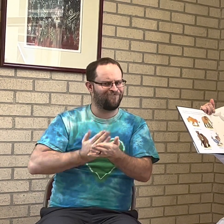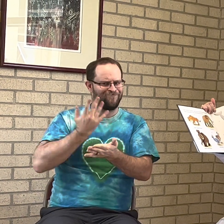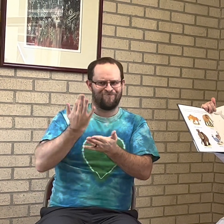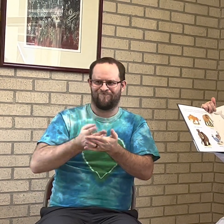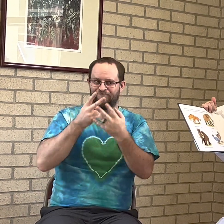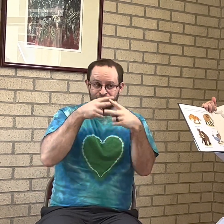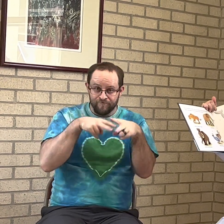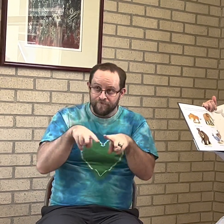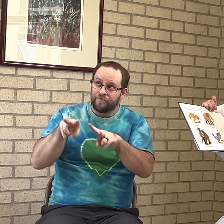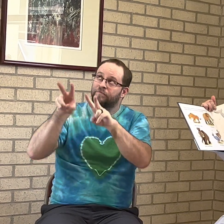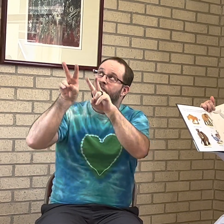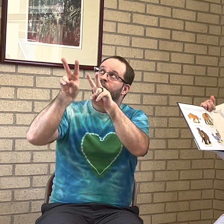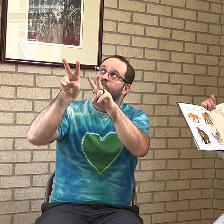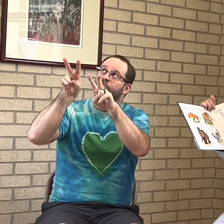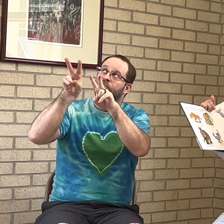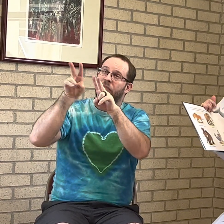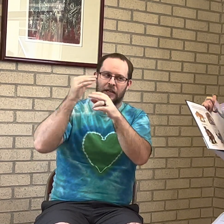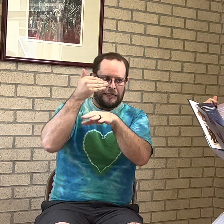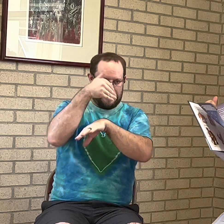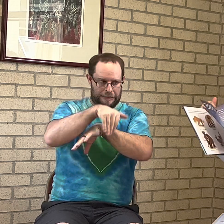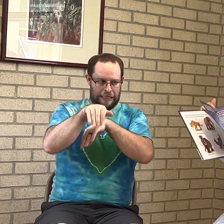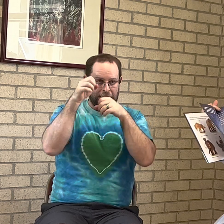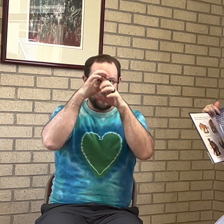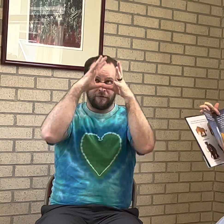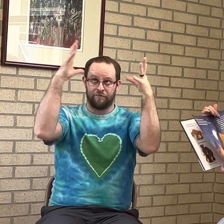up to her in the night sky.